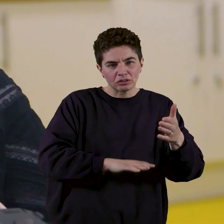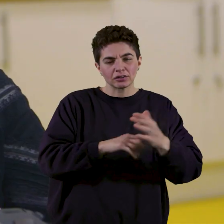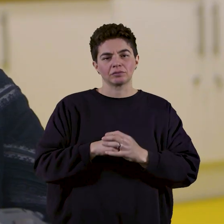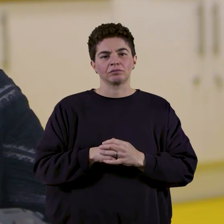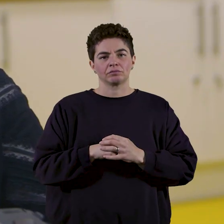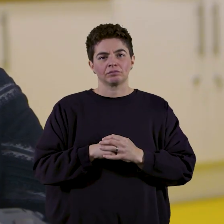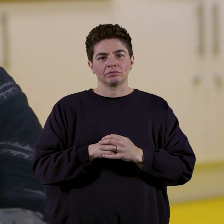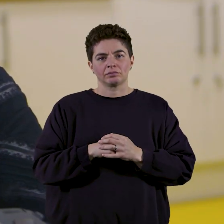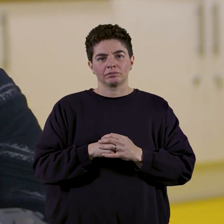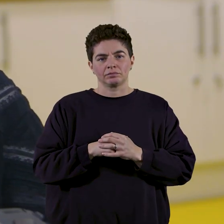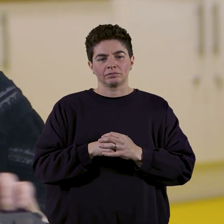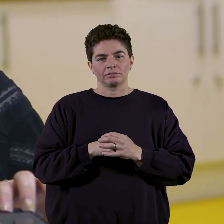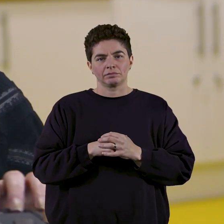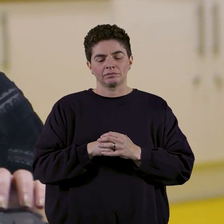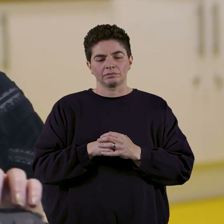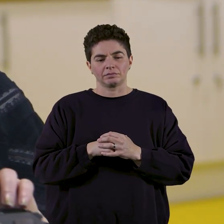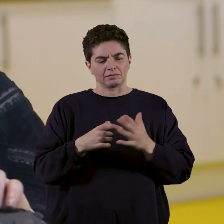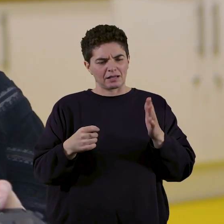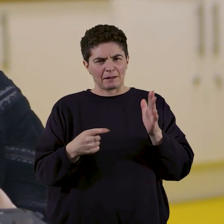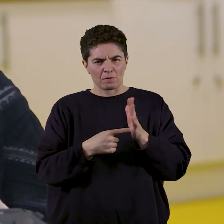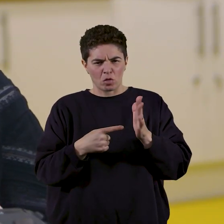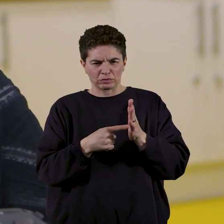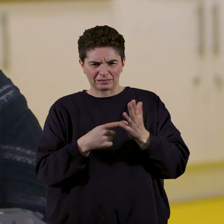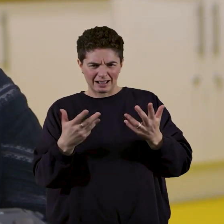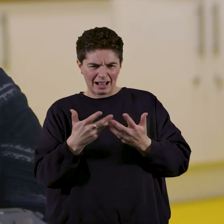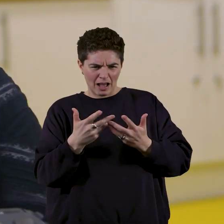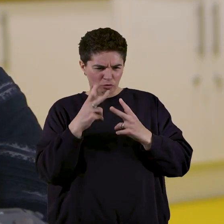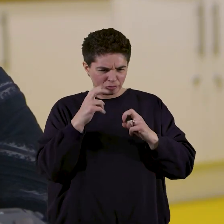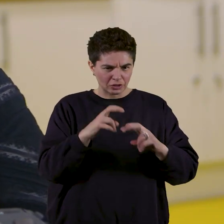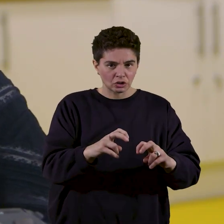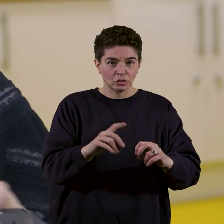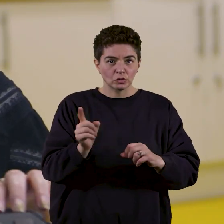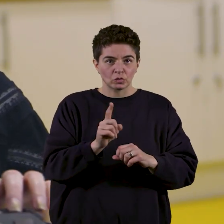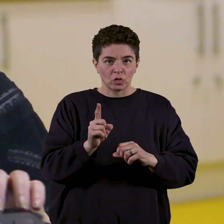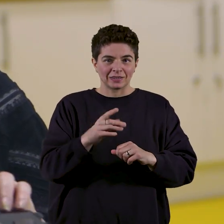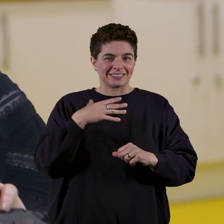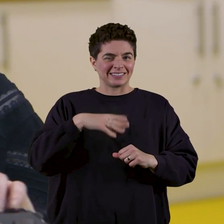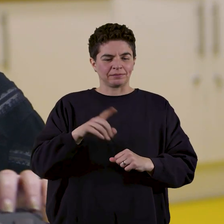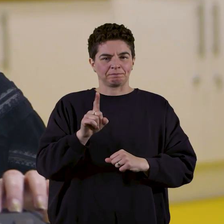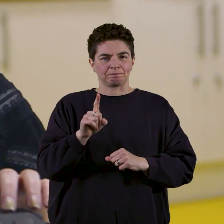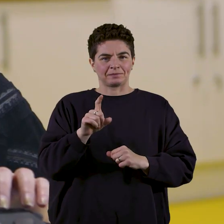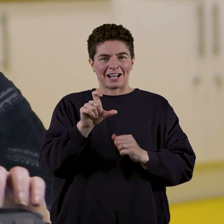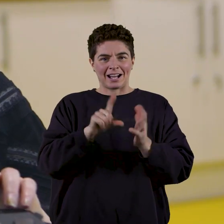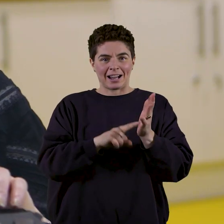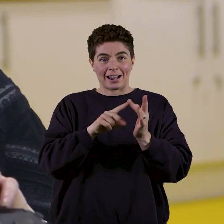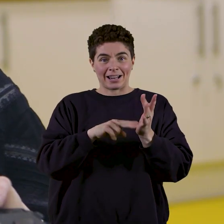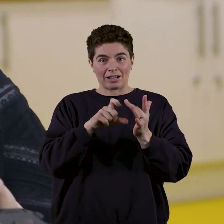An important way of doing health and care research is by doing a clinical trial.